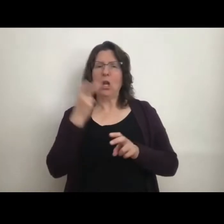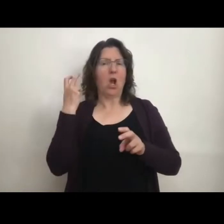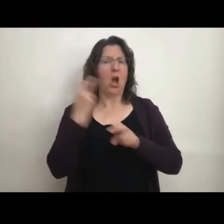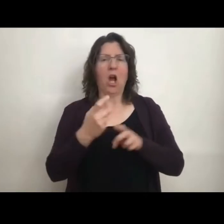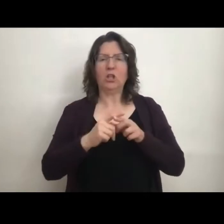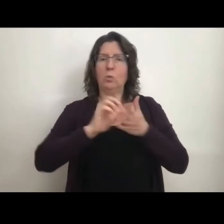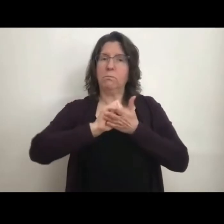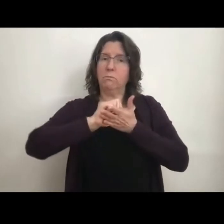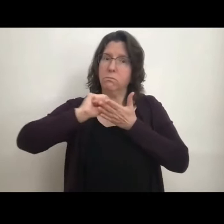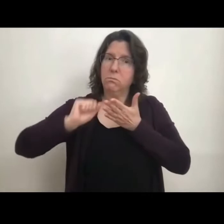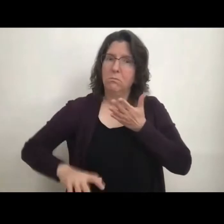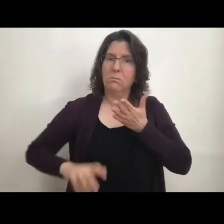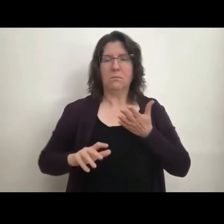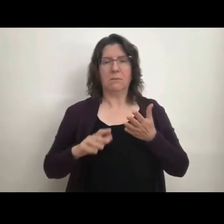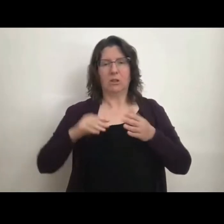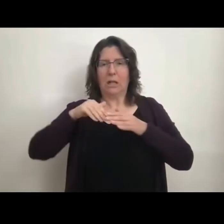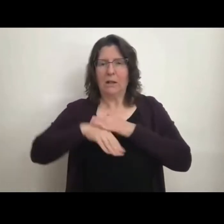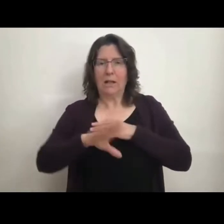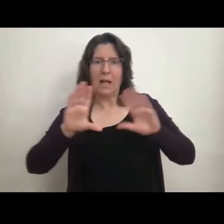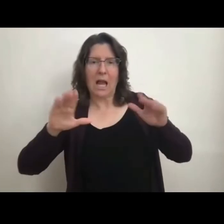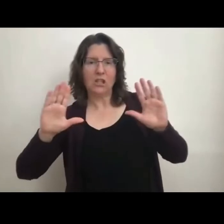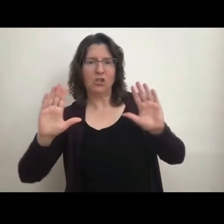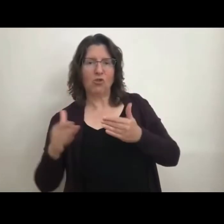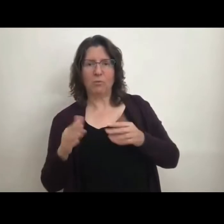Such negativity is hard to shake off before you go back into the classroom.